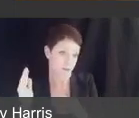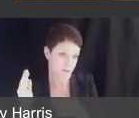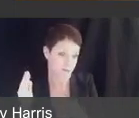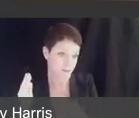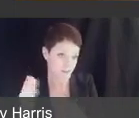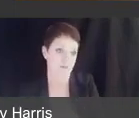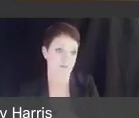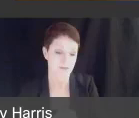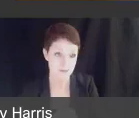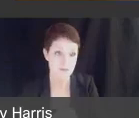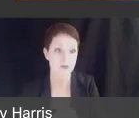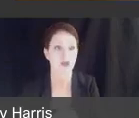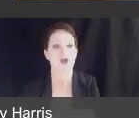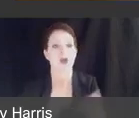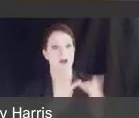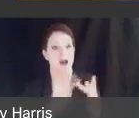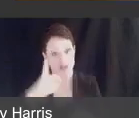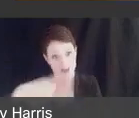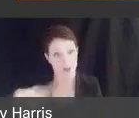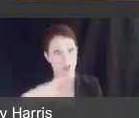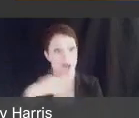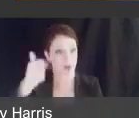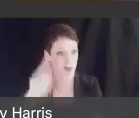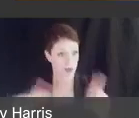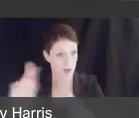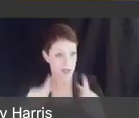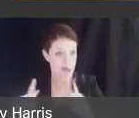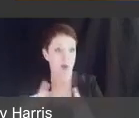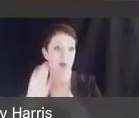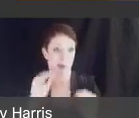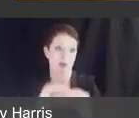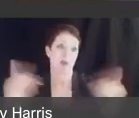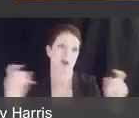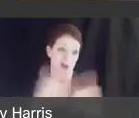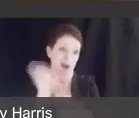And so reaching out to them is going to be a little more complicated and we are working